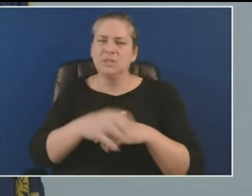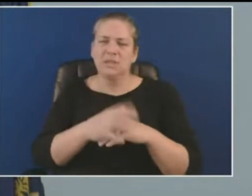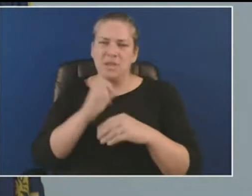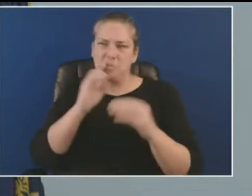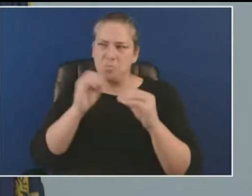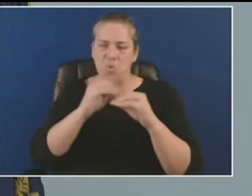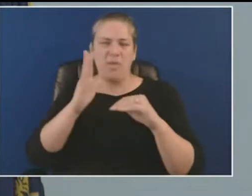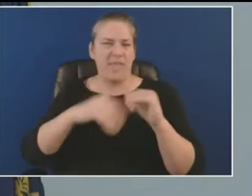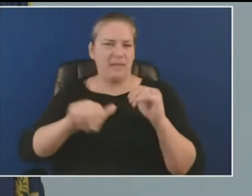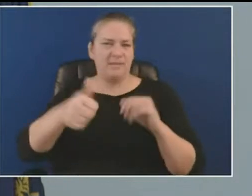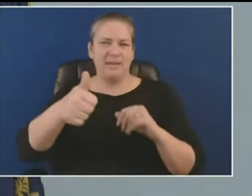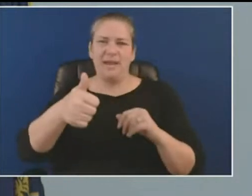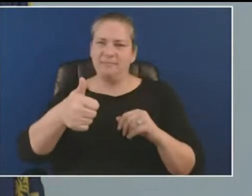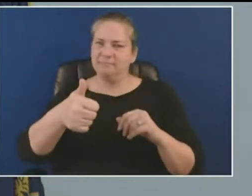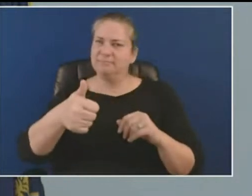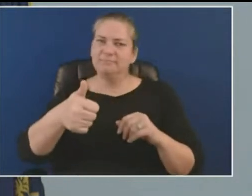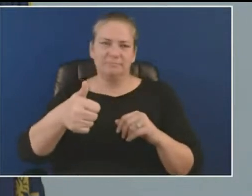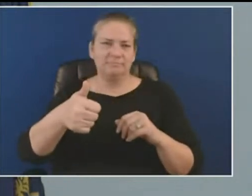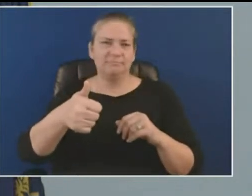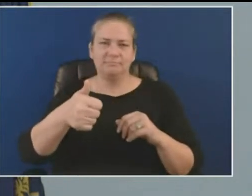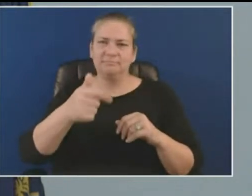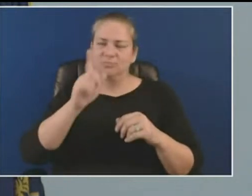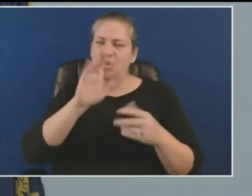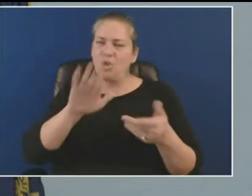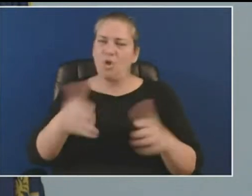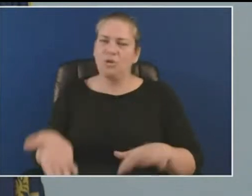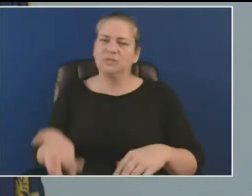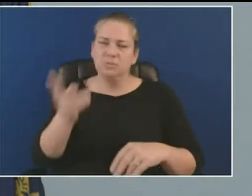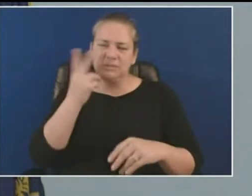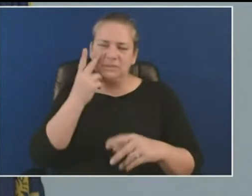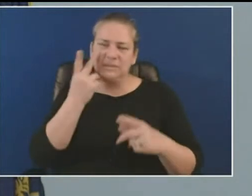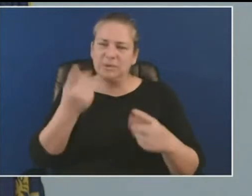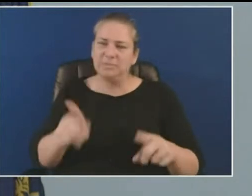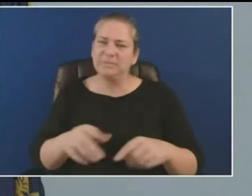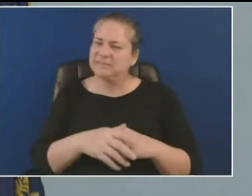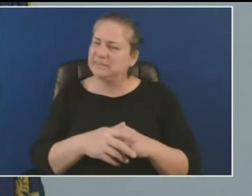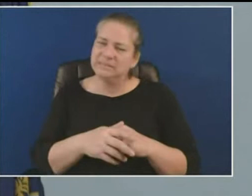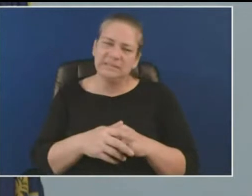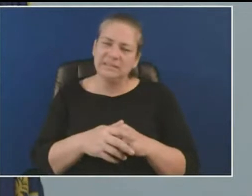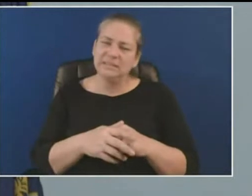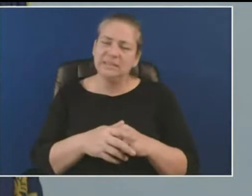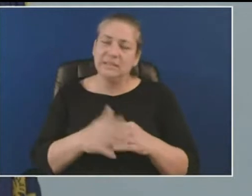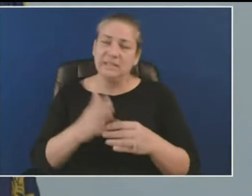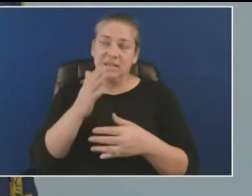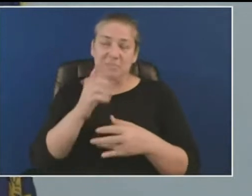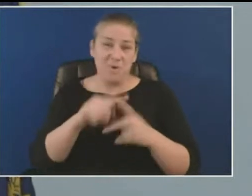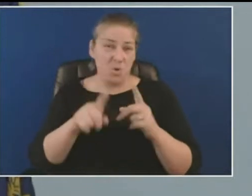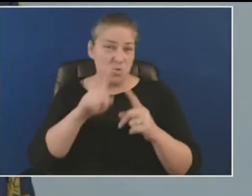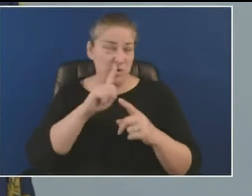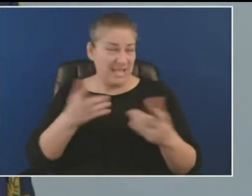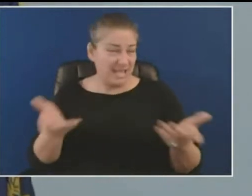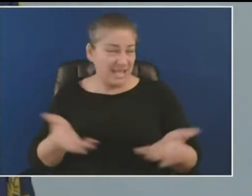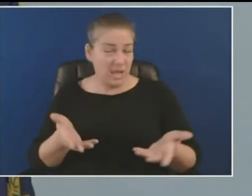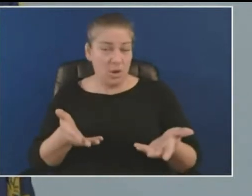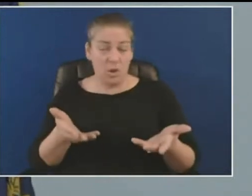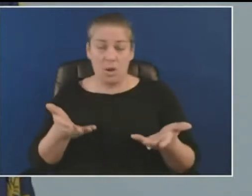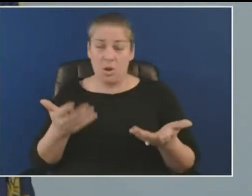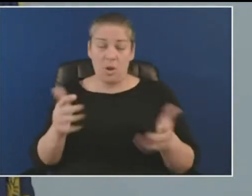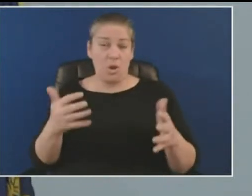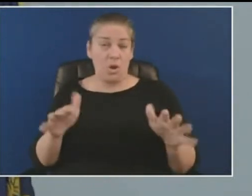and we'll see where that number goes. Part of it is, is the destruction everywhere is of such a nature that we won't have?